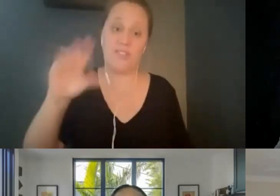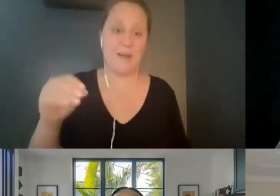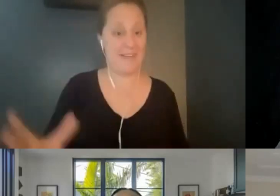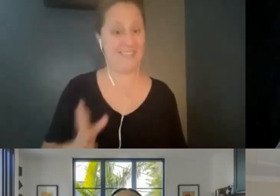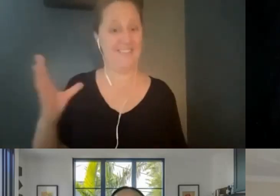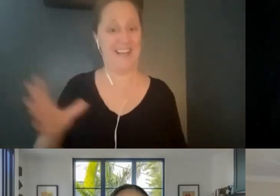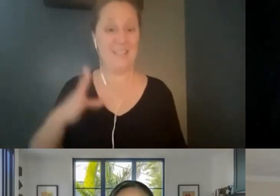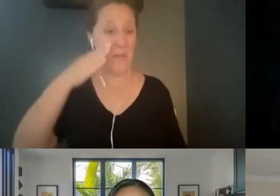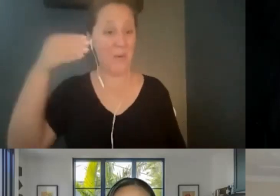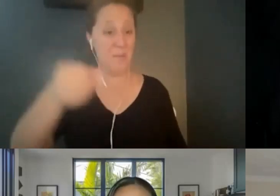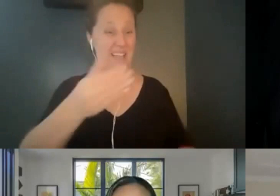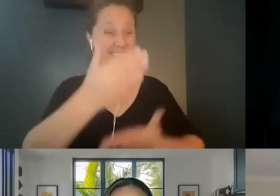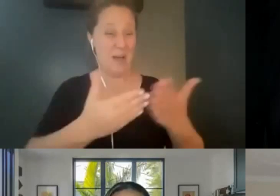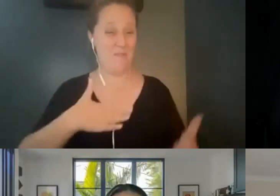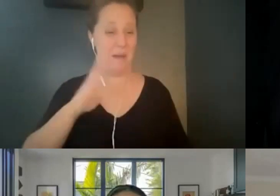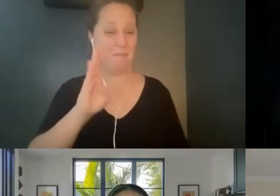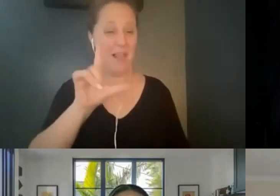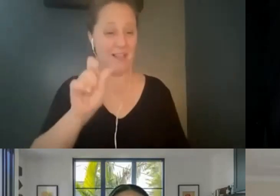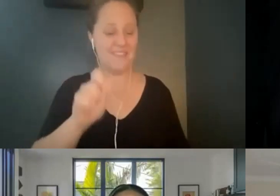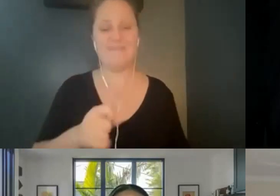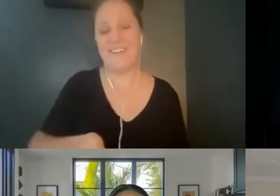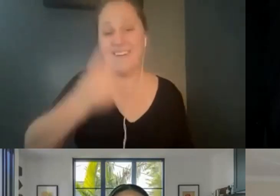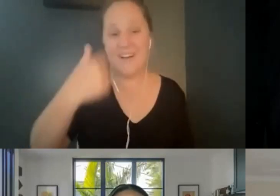That my muscles and my brain don't quite work well together.